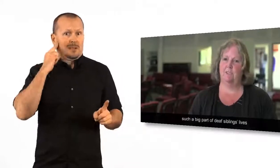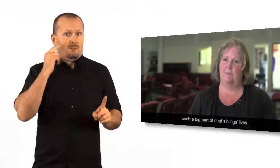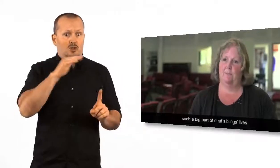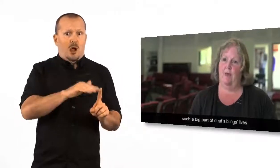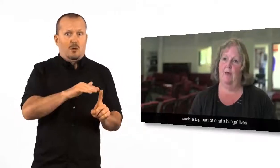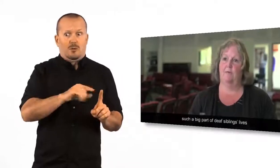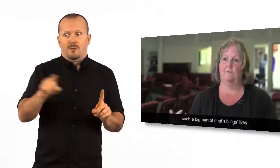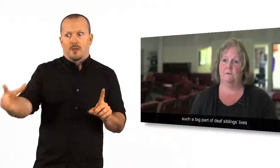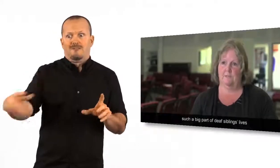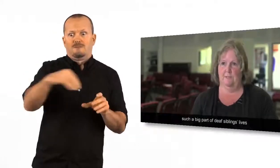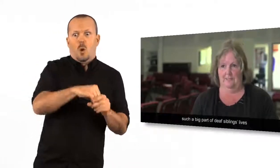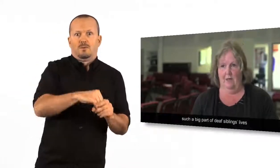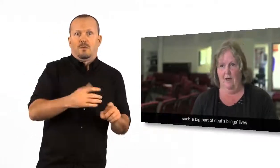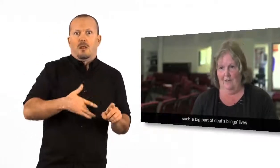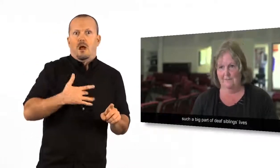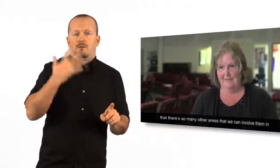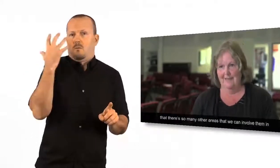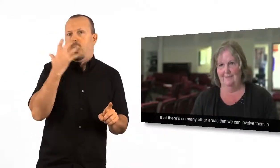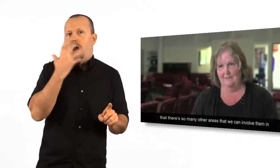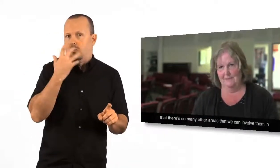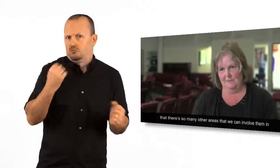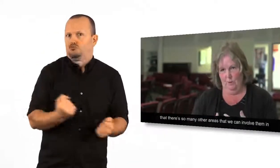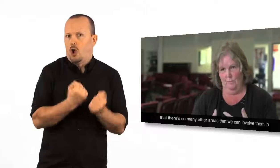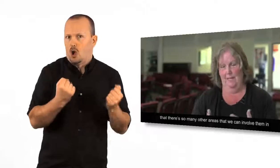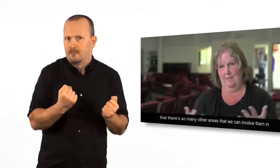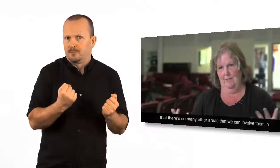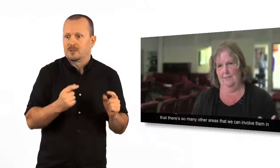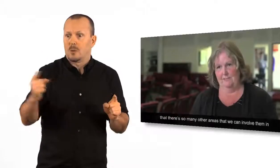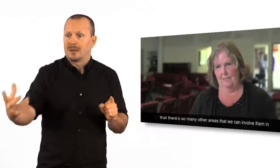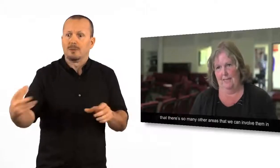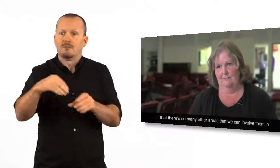a big part of deaf siblings’ lives that there’s so many other areas that we can